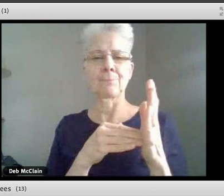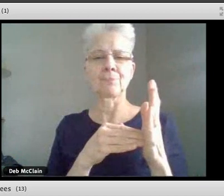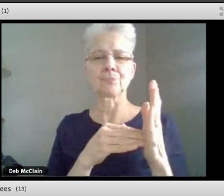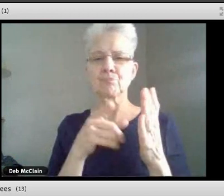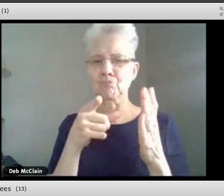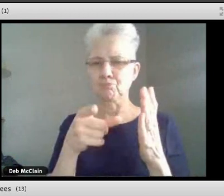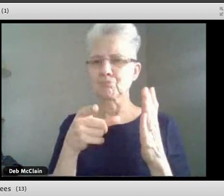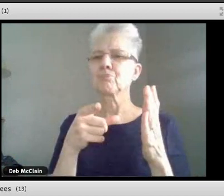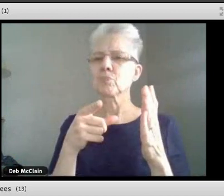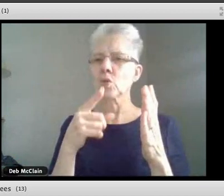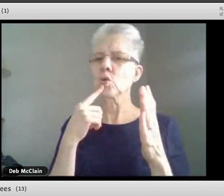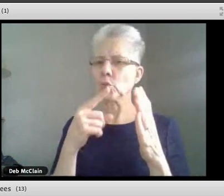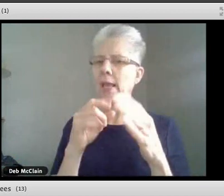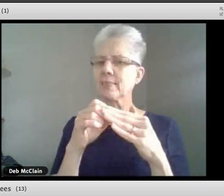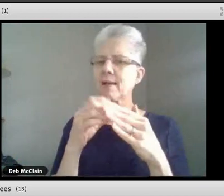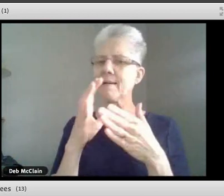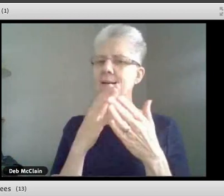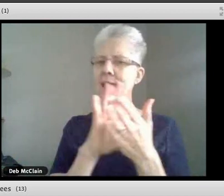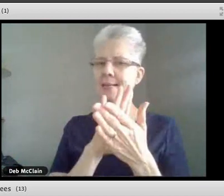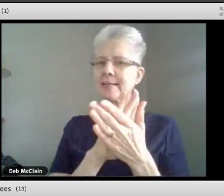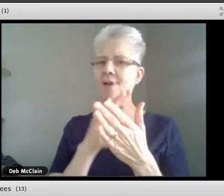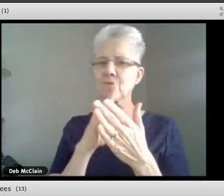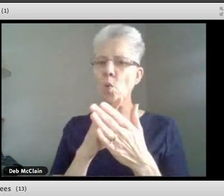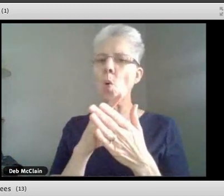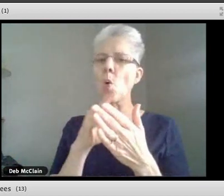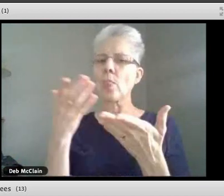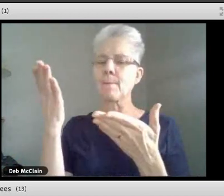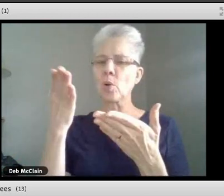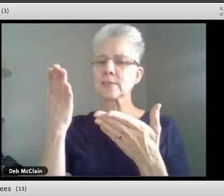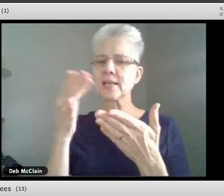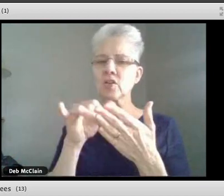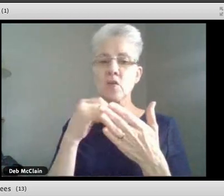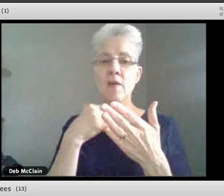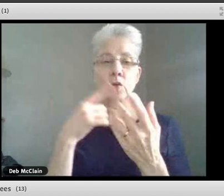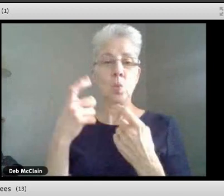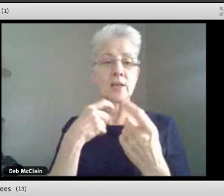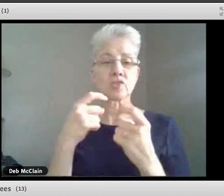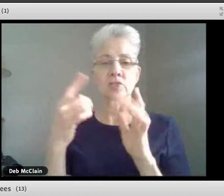If you have any questions, feel free to e-mail me directly. Like I said, this is a passion of mine.